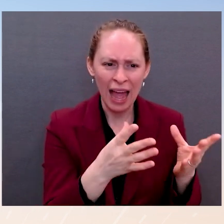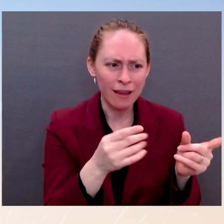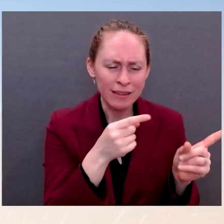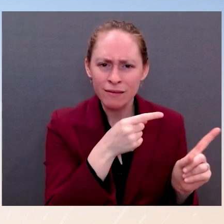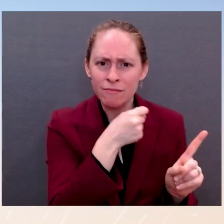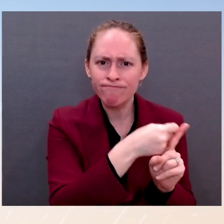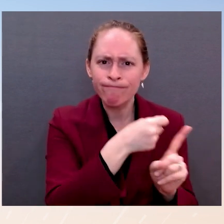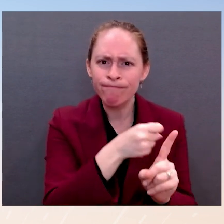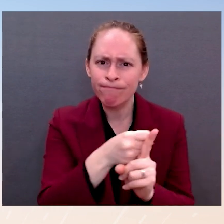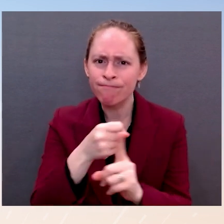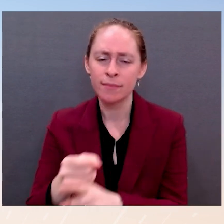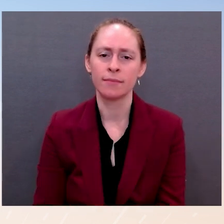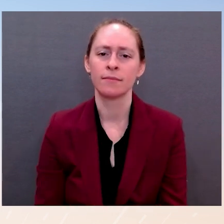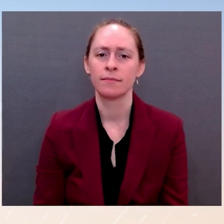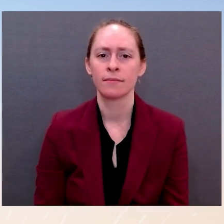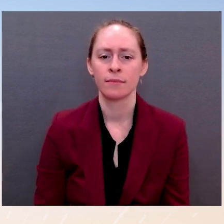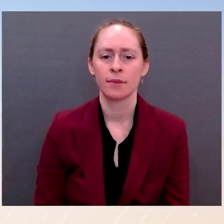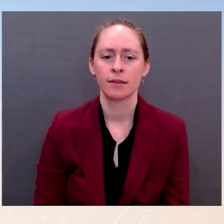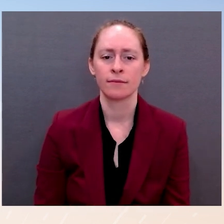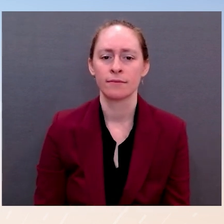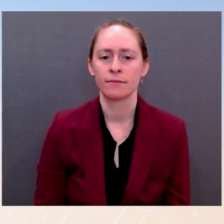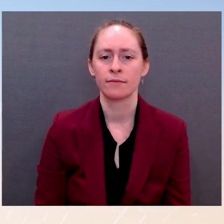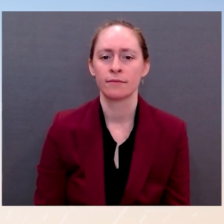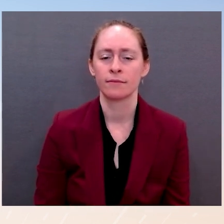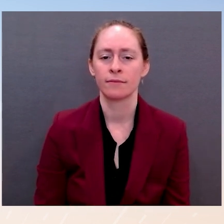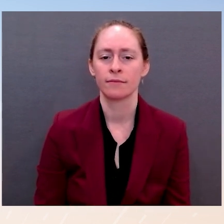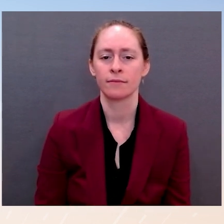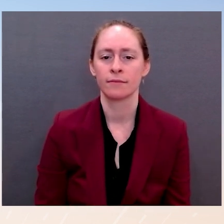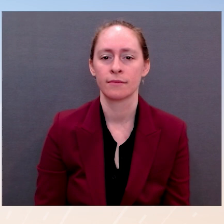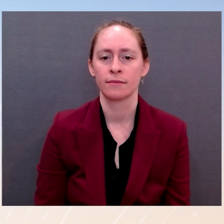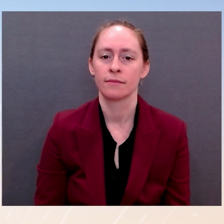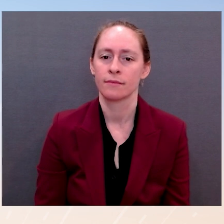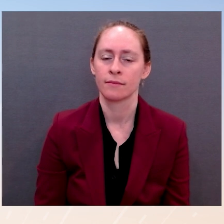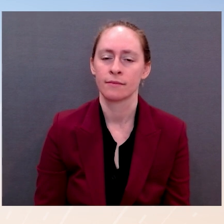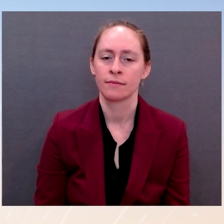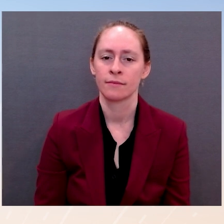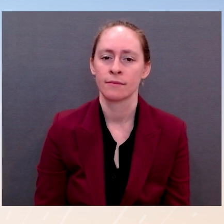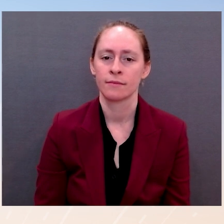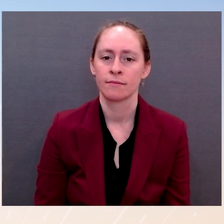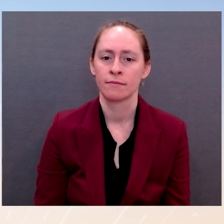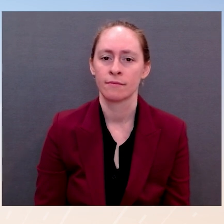So as we see black people have the second highest rates of all cancers combined.